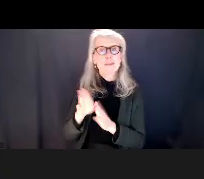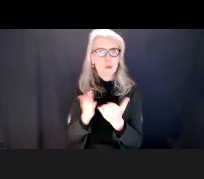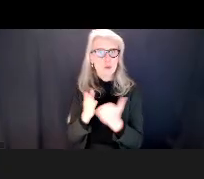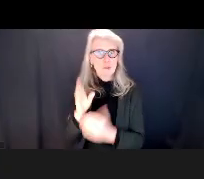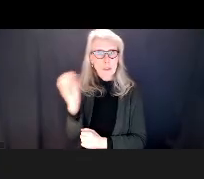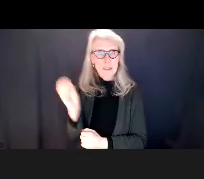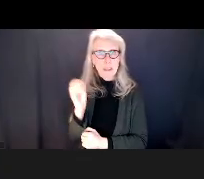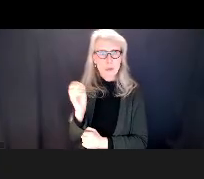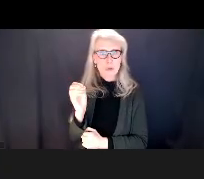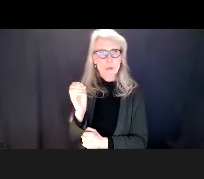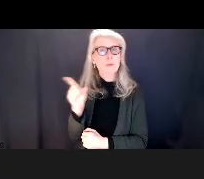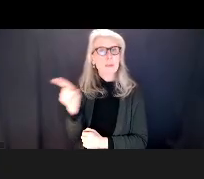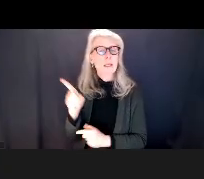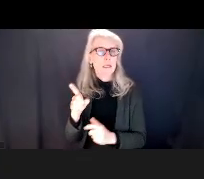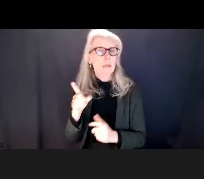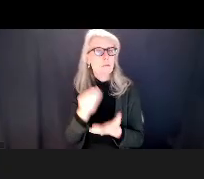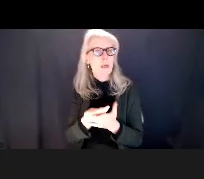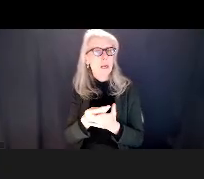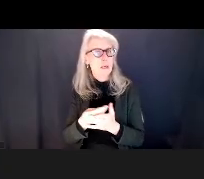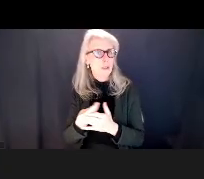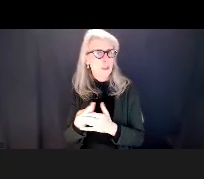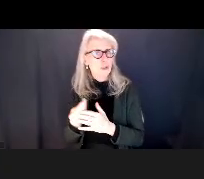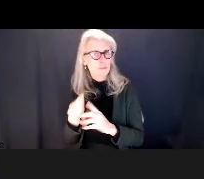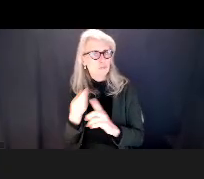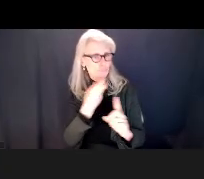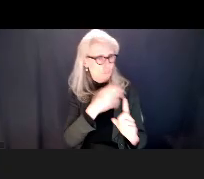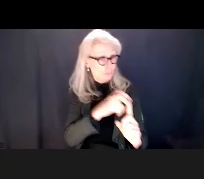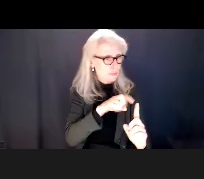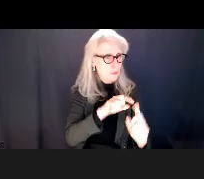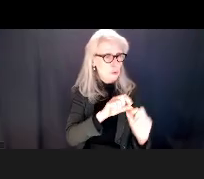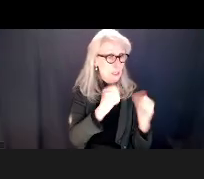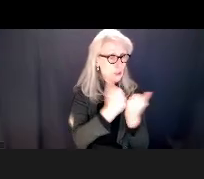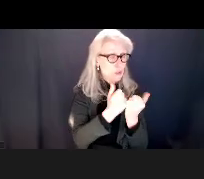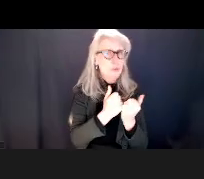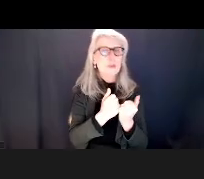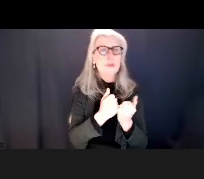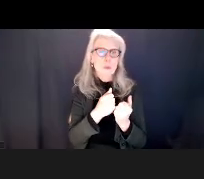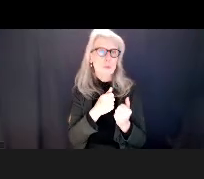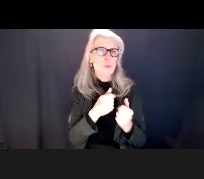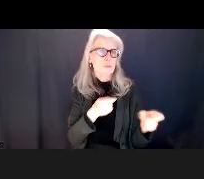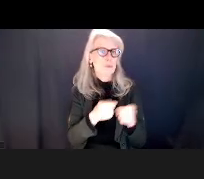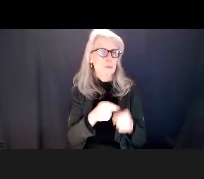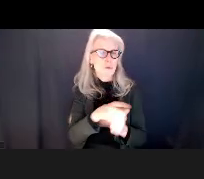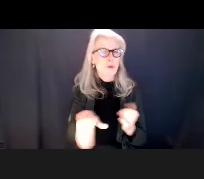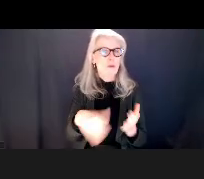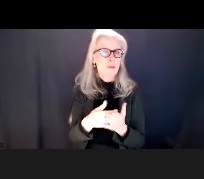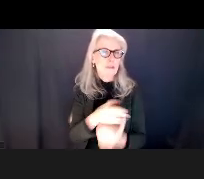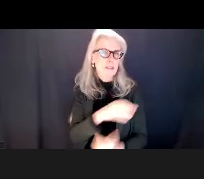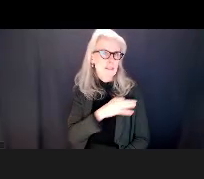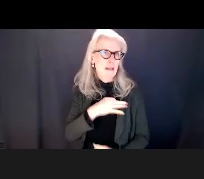direct recipient funds to the agency that's managing DSW labor, all or some funds are now